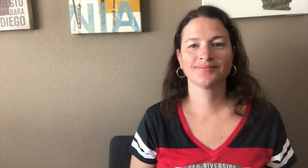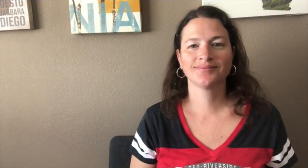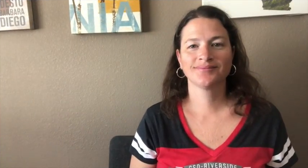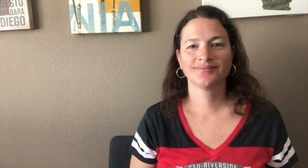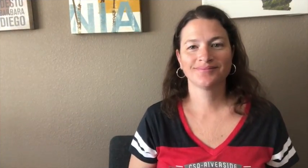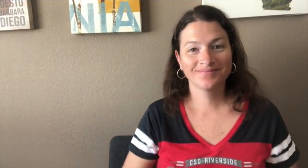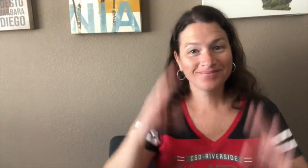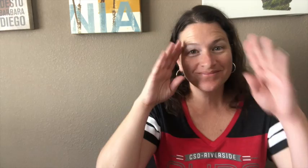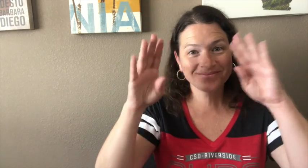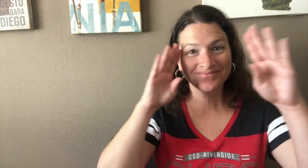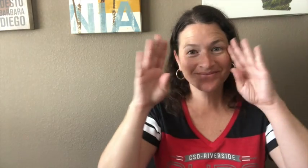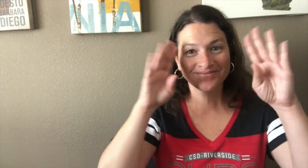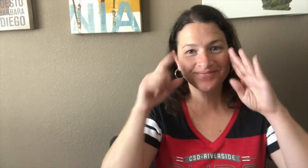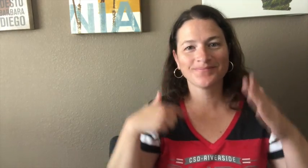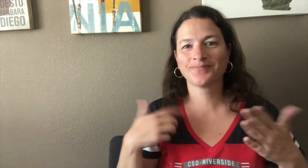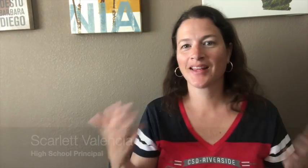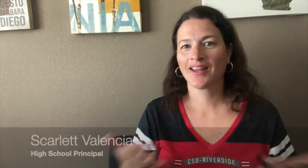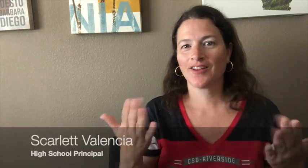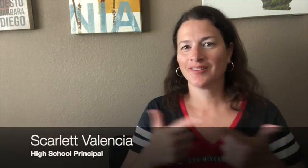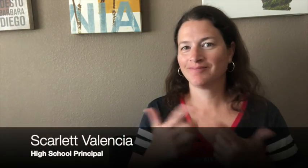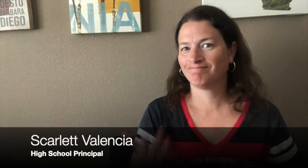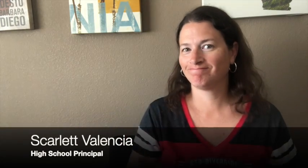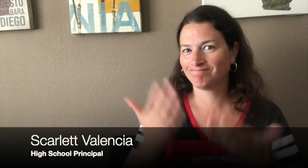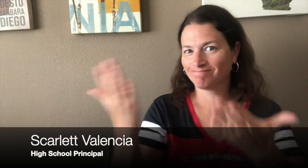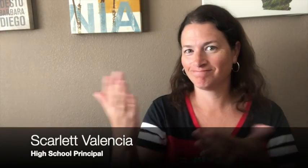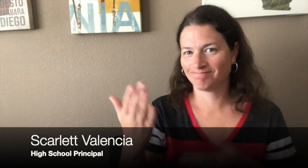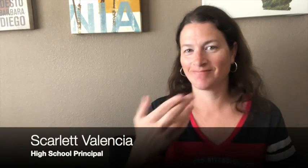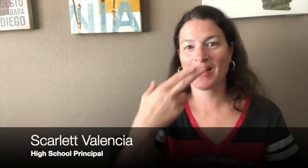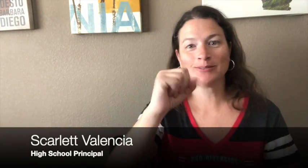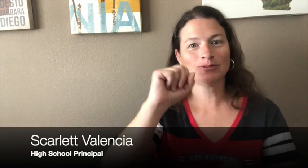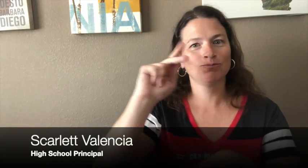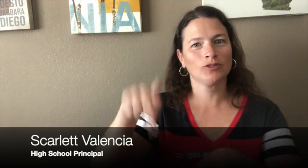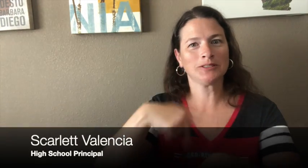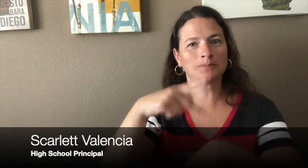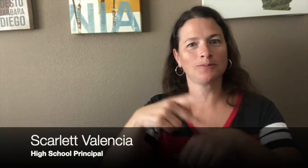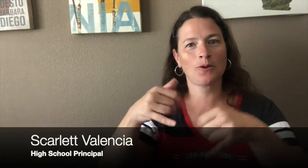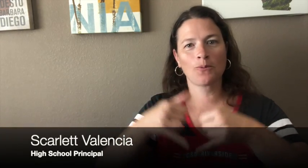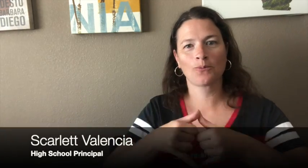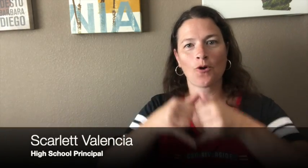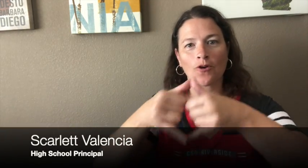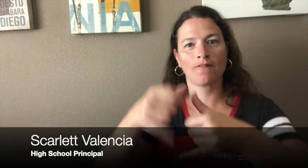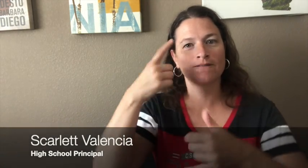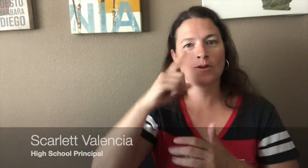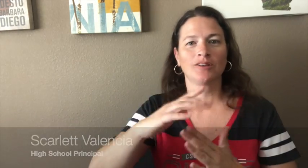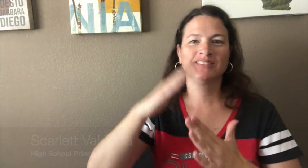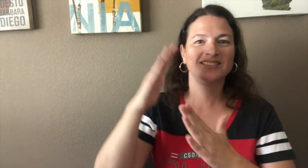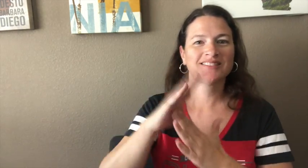Hi all right here I am presenting our high school